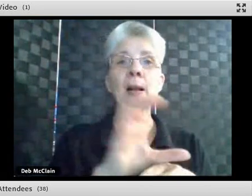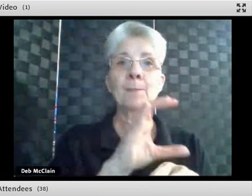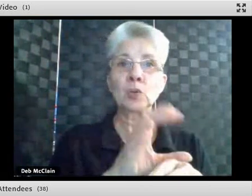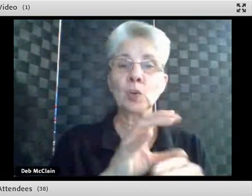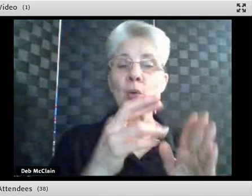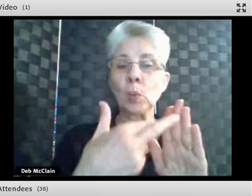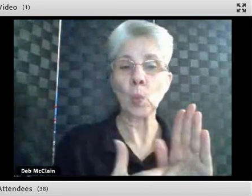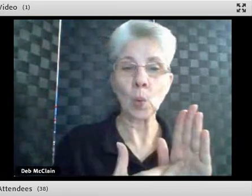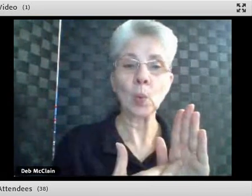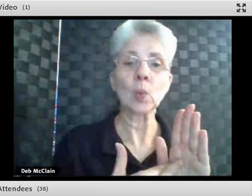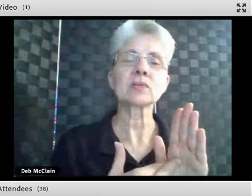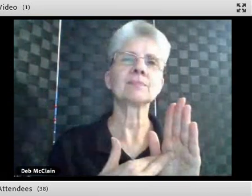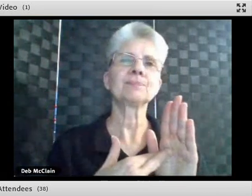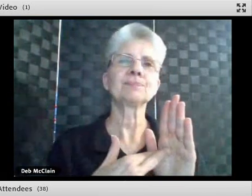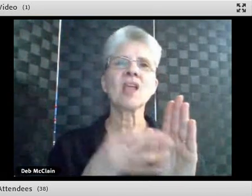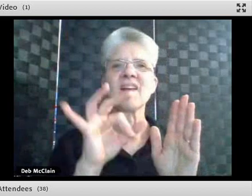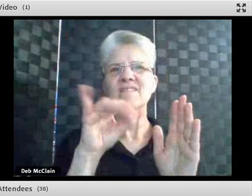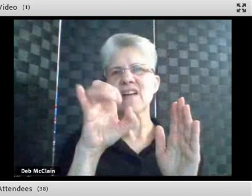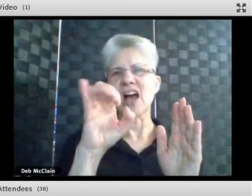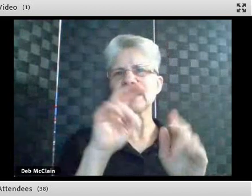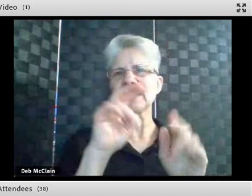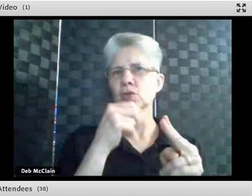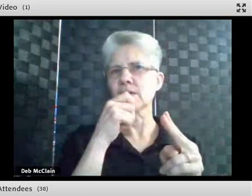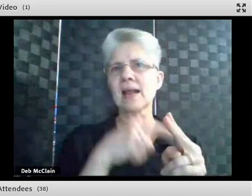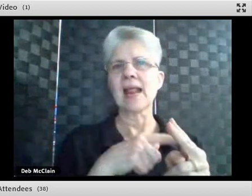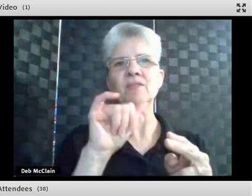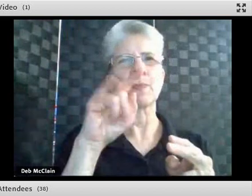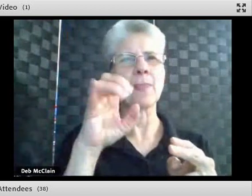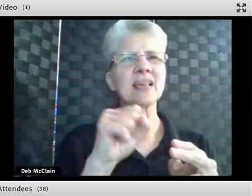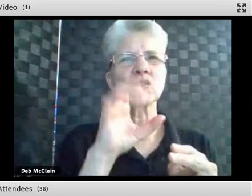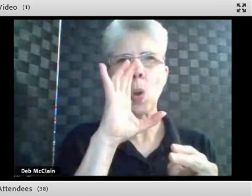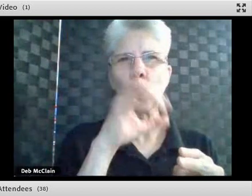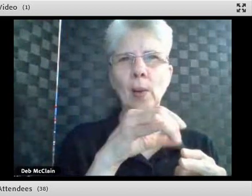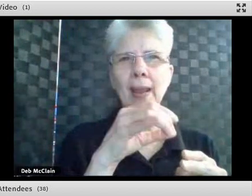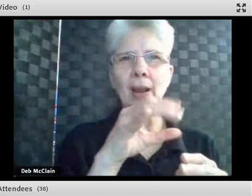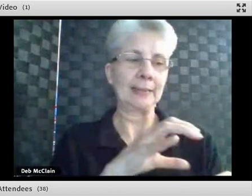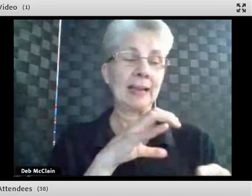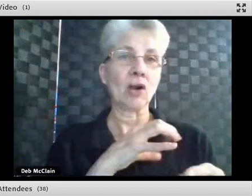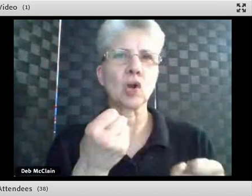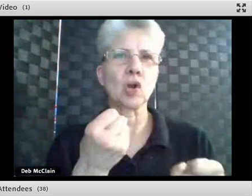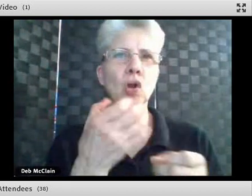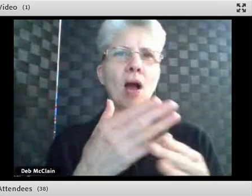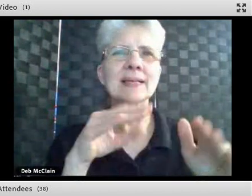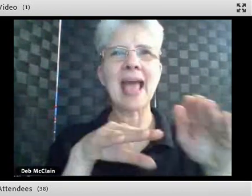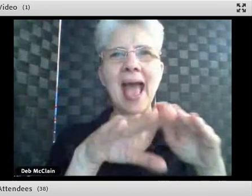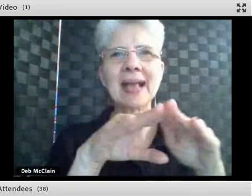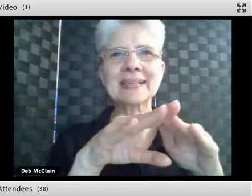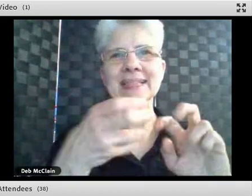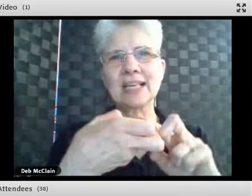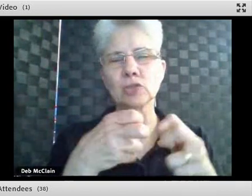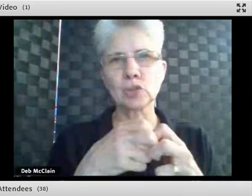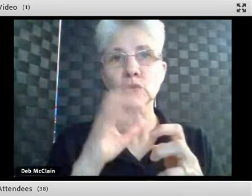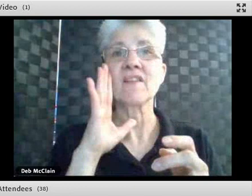Your file names should not have spaces or weird characters, as those can cause access issues in the future.